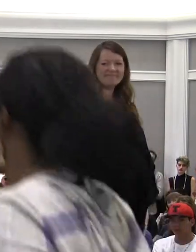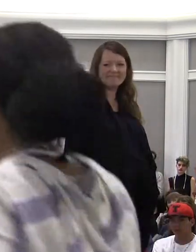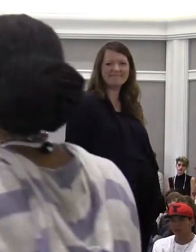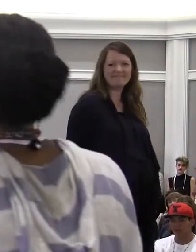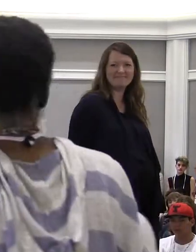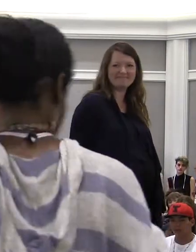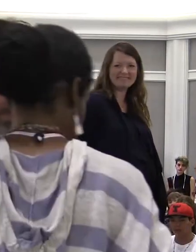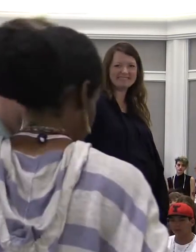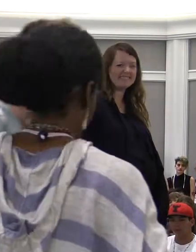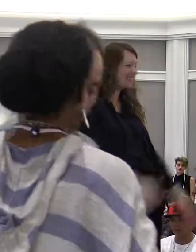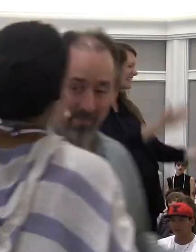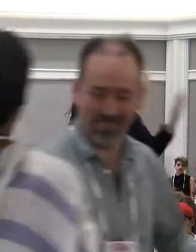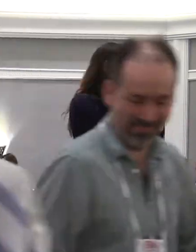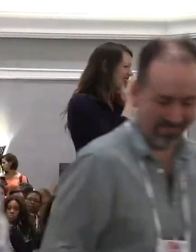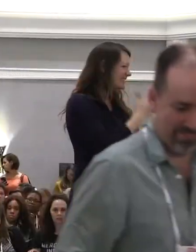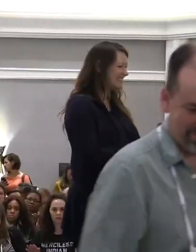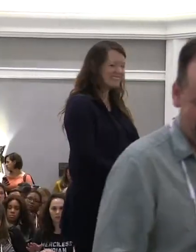(Carmen) Thank you, Gus. OK!